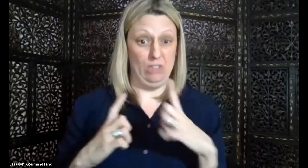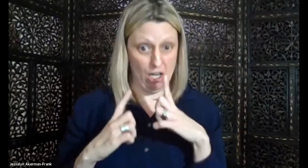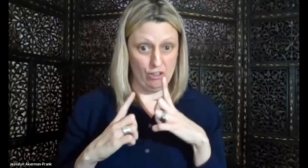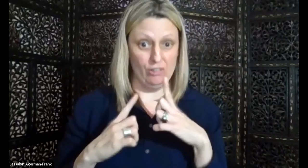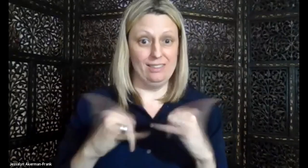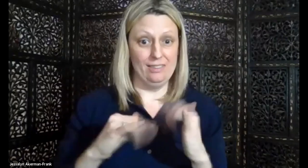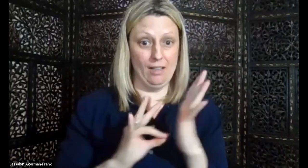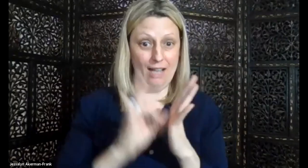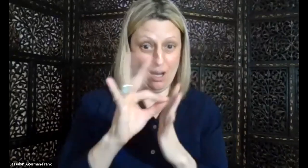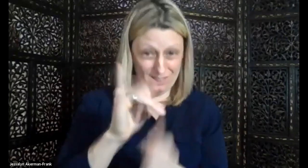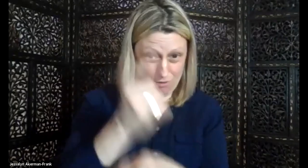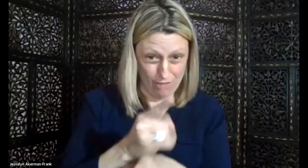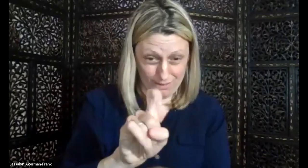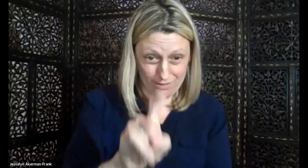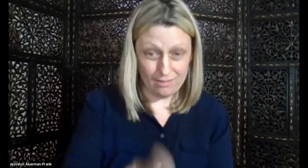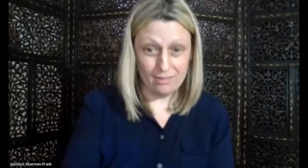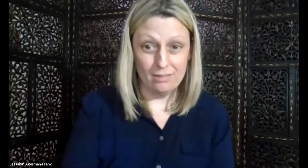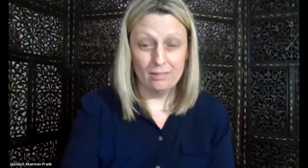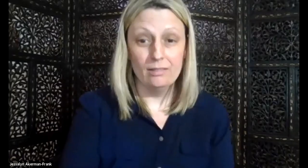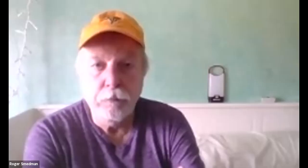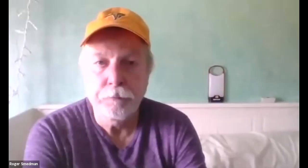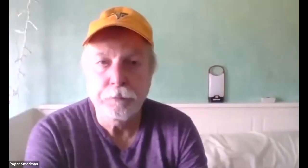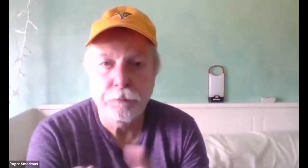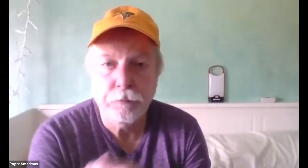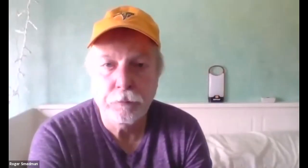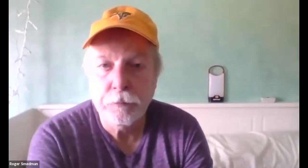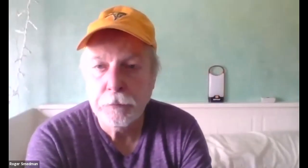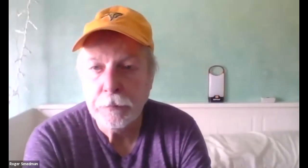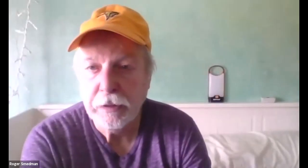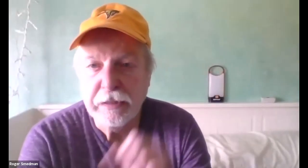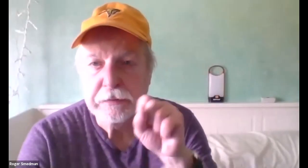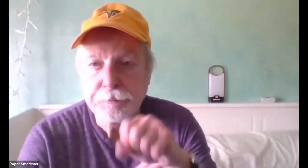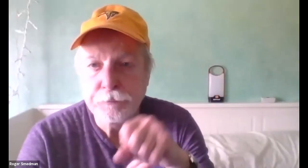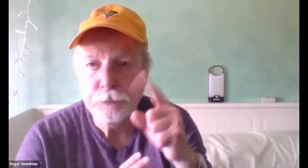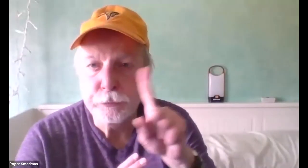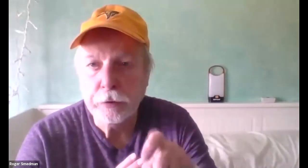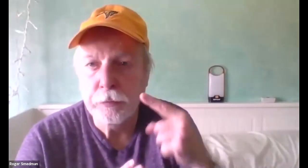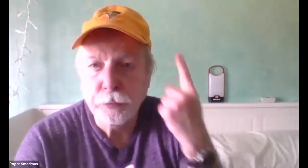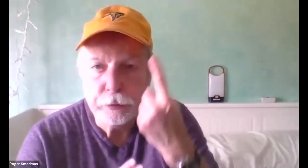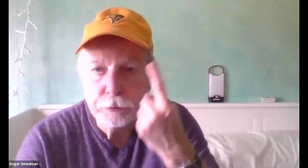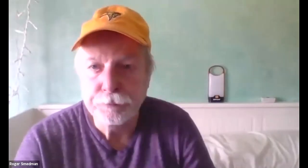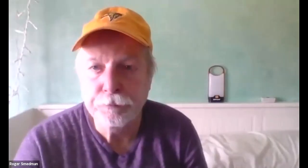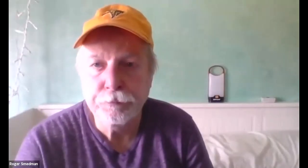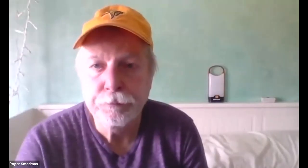Jessalyn: -- >> Roger, sorry, it cut off the conversation. You